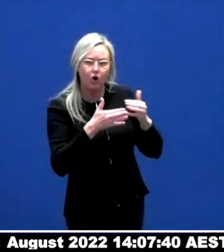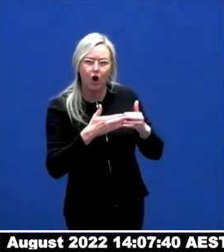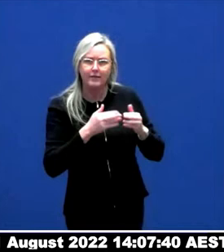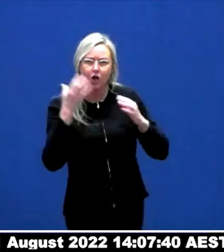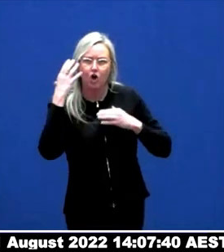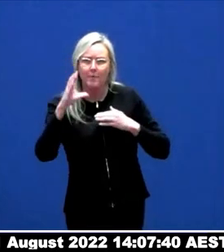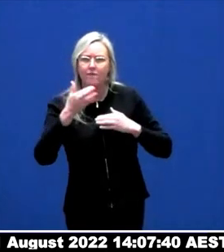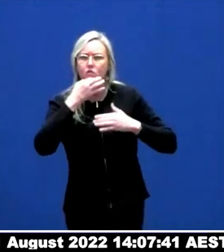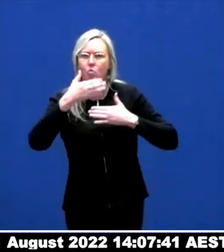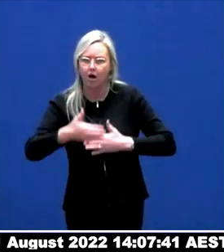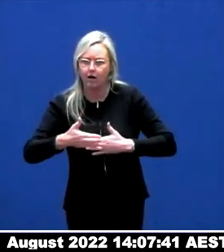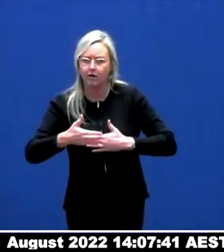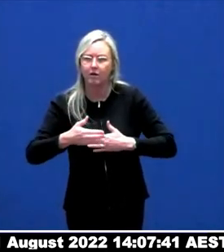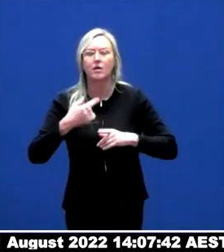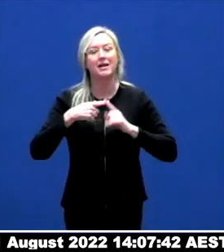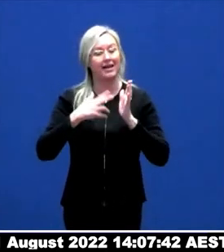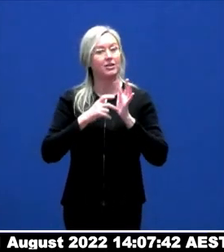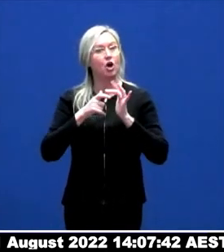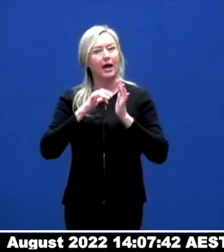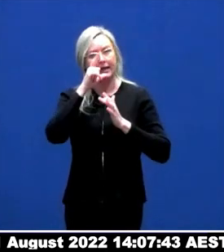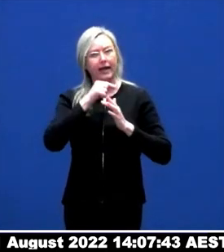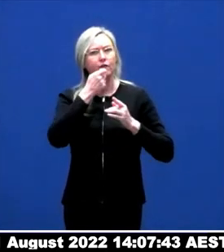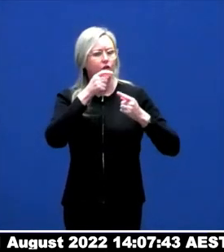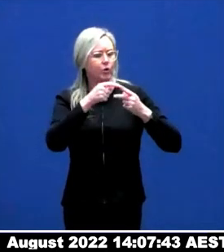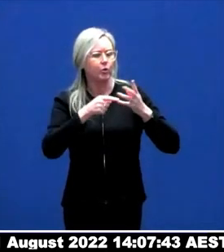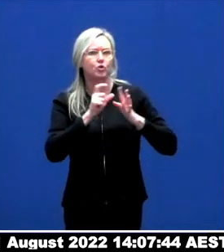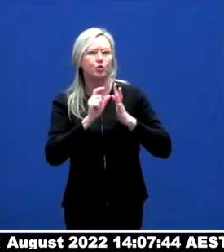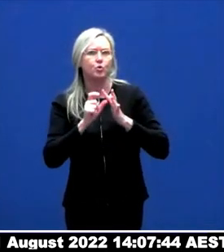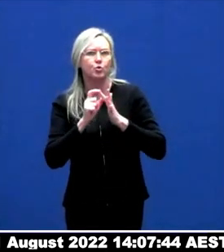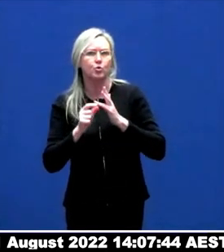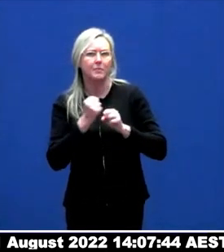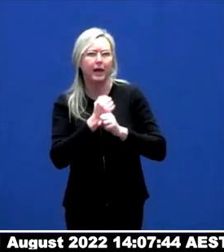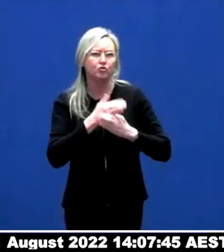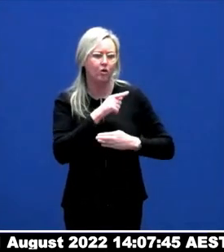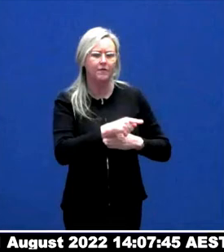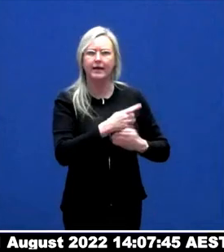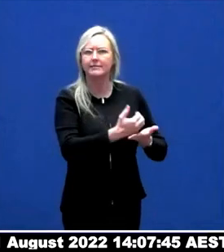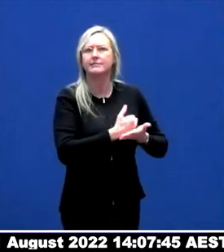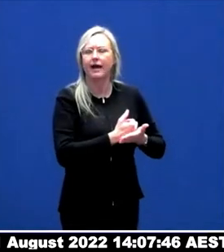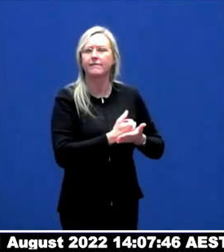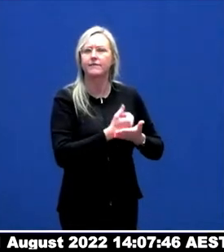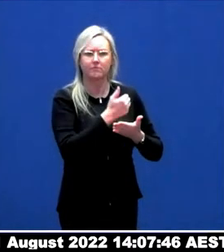actions that the NDIA can take to stop someone falling into homelessness. So, I just want to break that down.